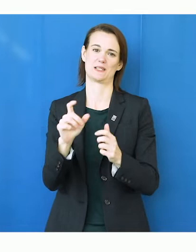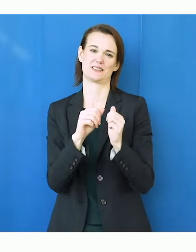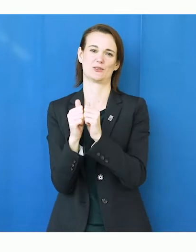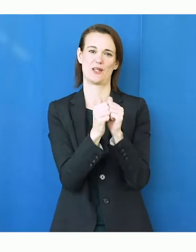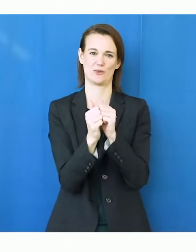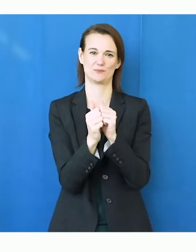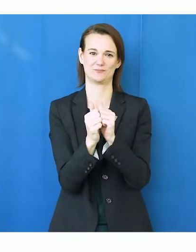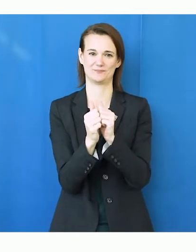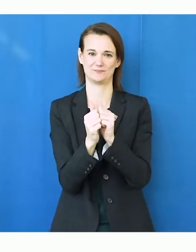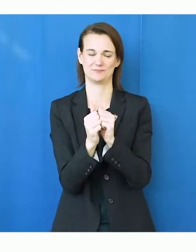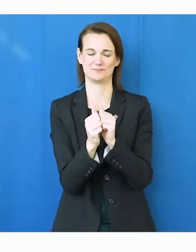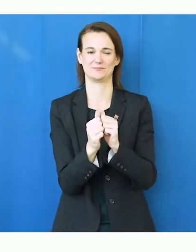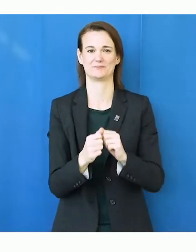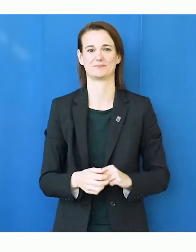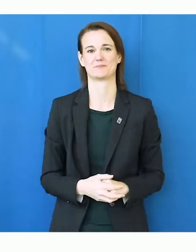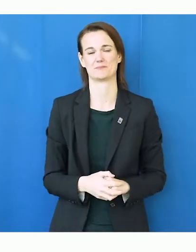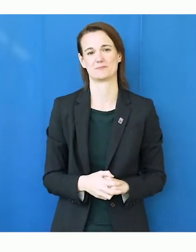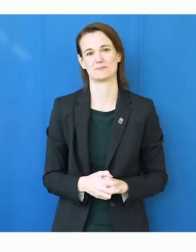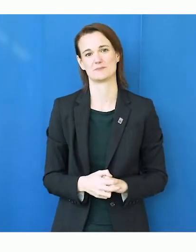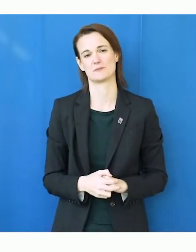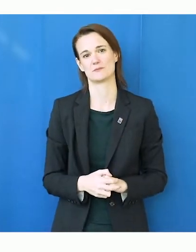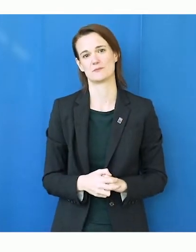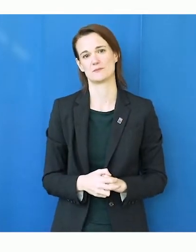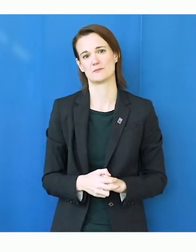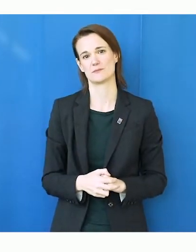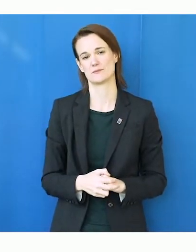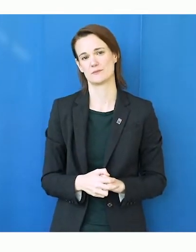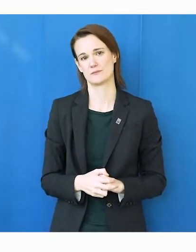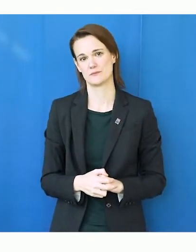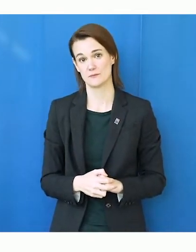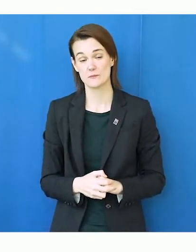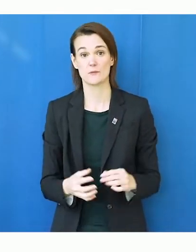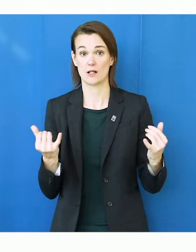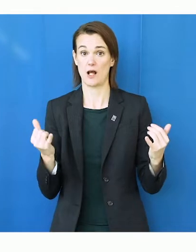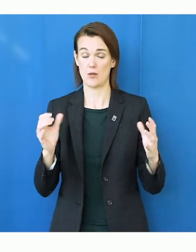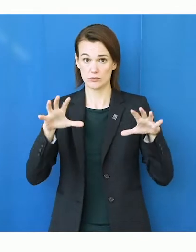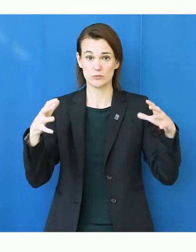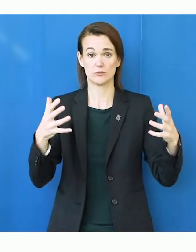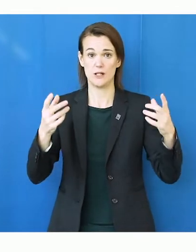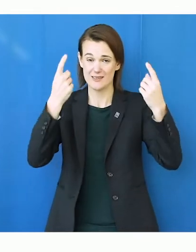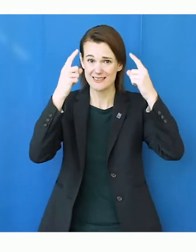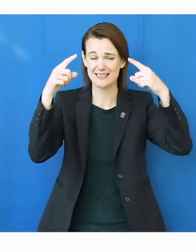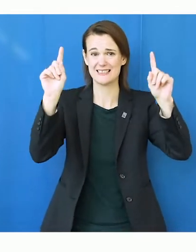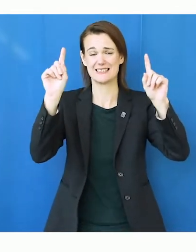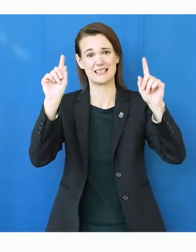We could not have succeeded and graduated without the support of NSCC and all the faculty,